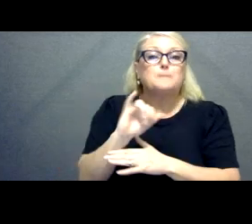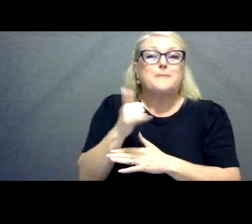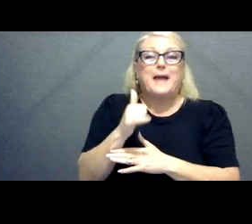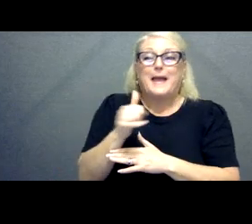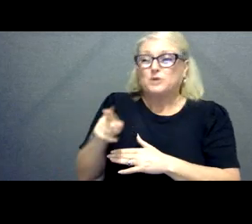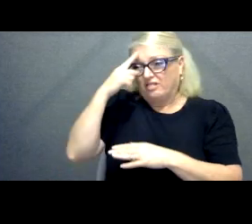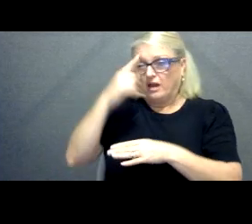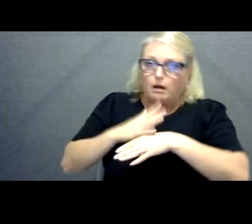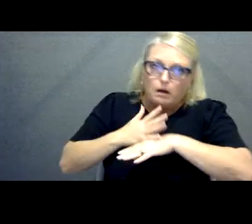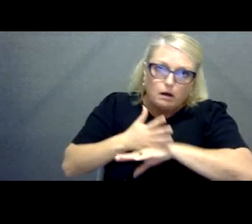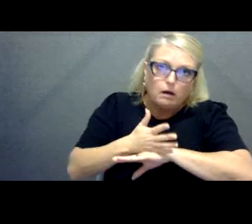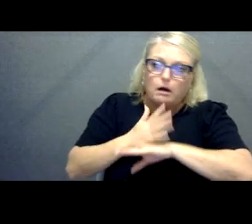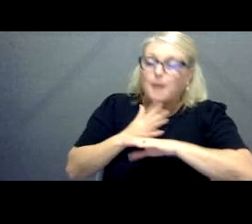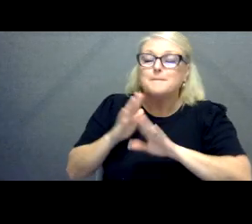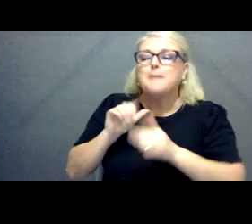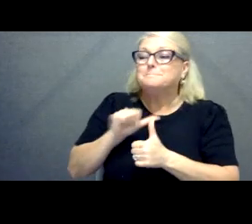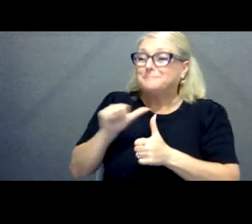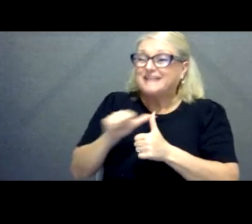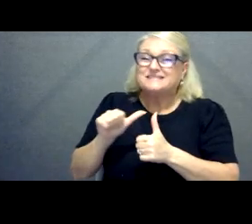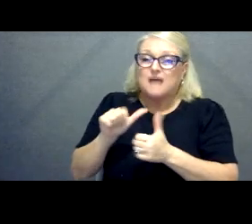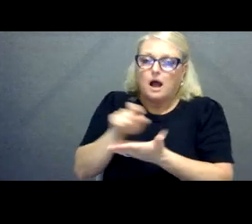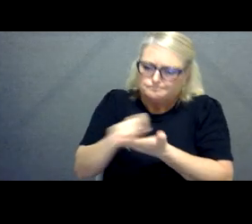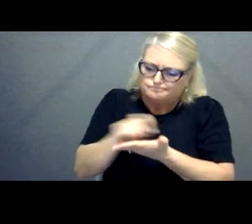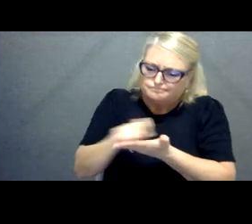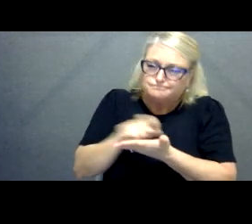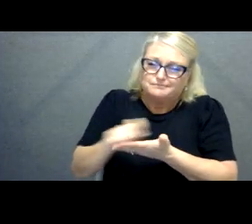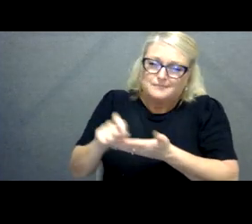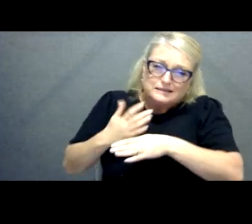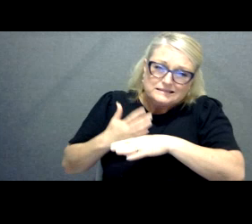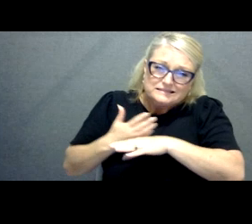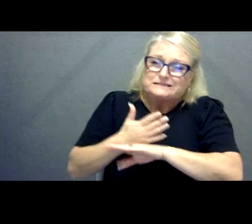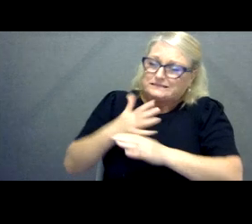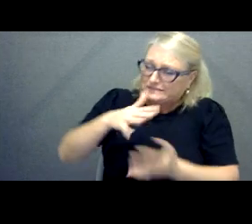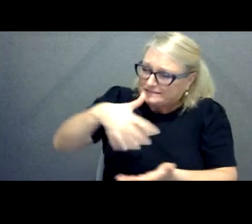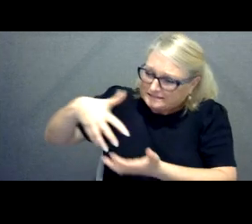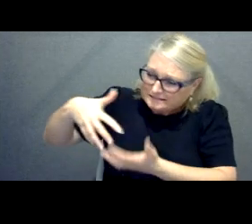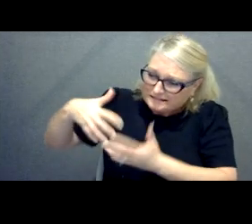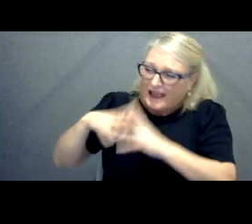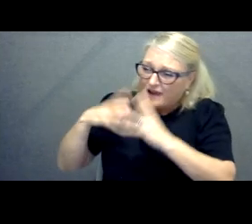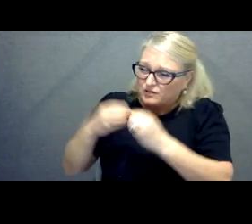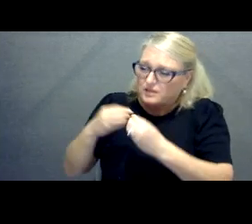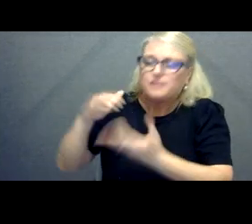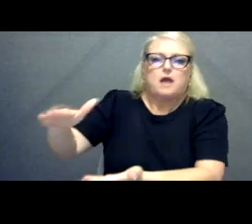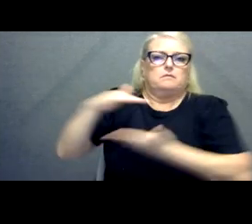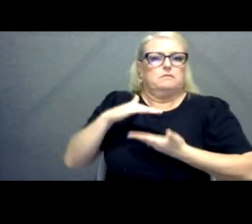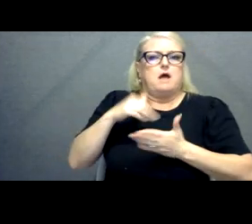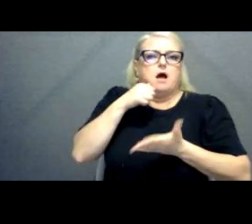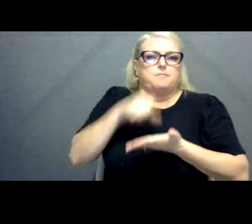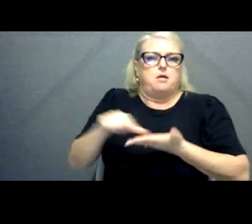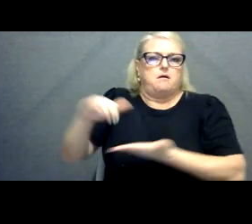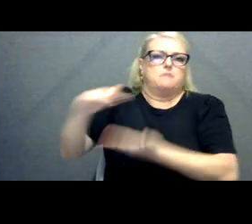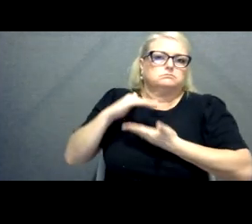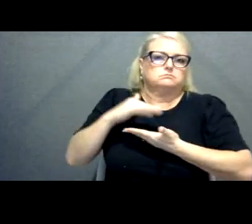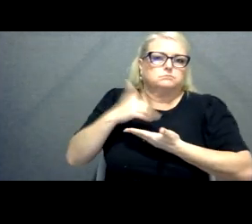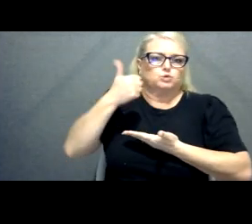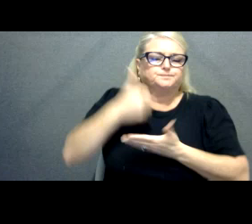really do that complete application at the front if you can bank statements versus transaction